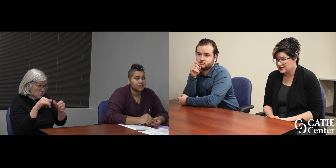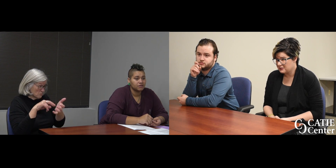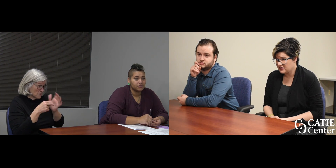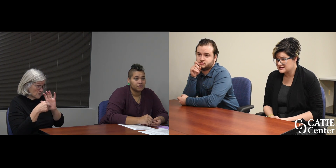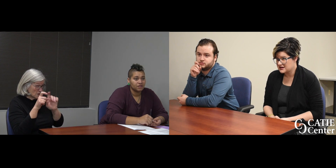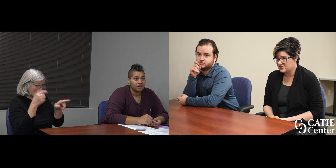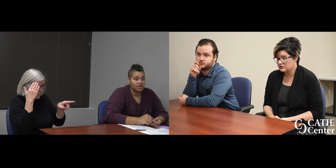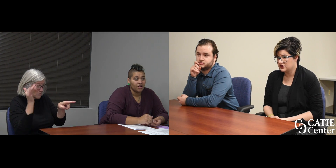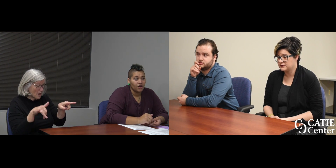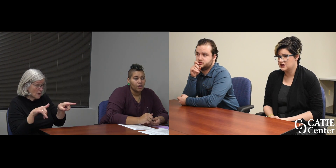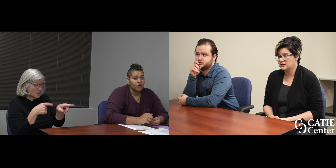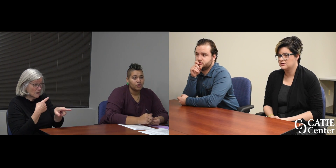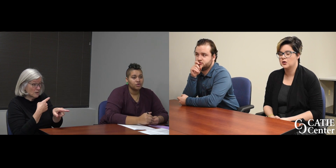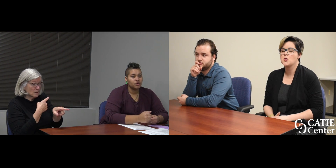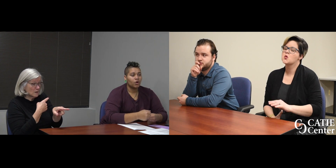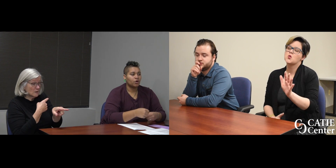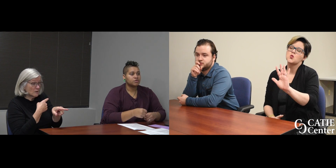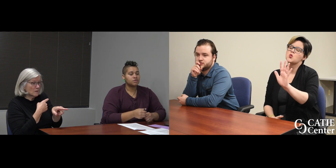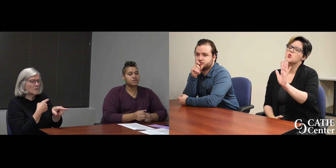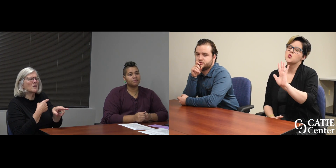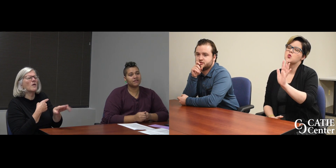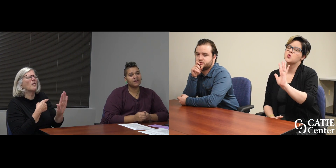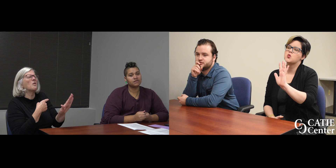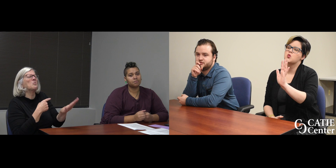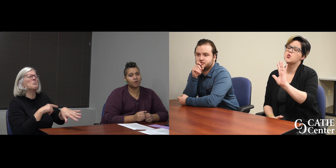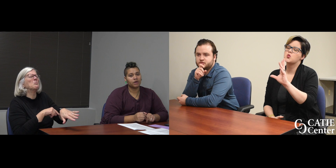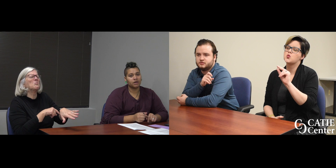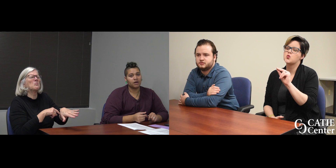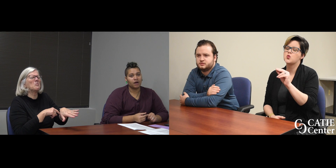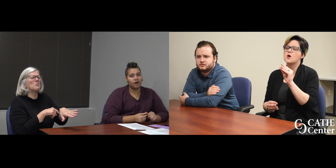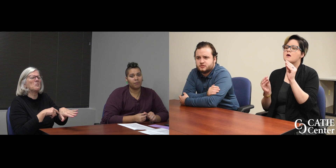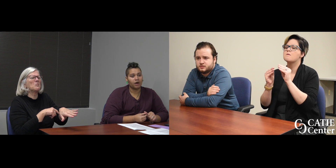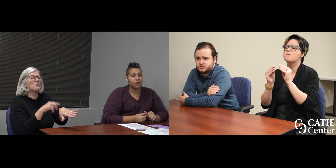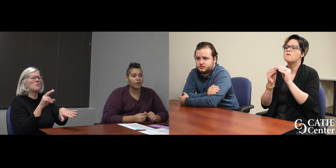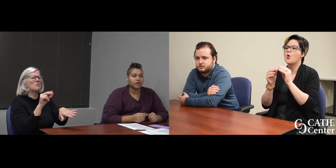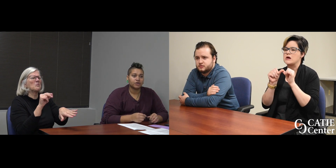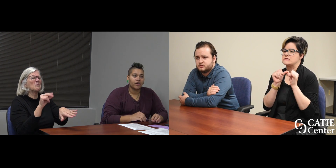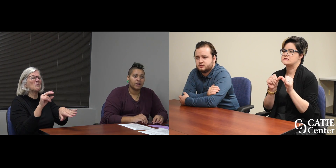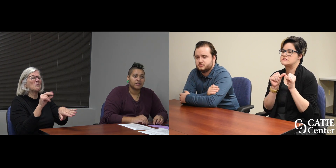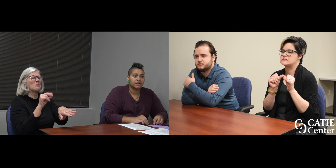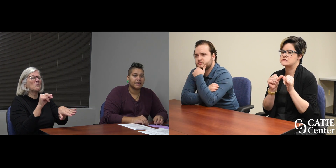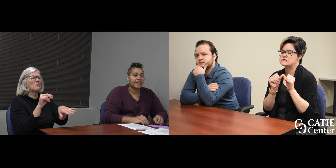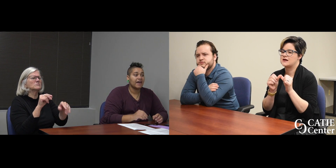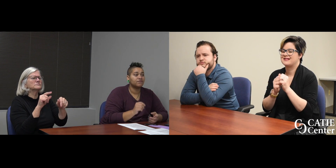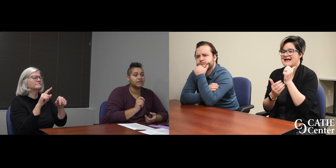Is that what you're talking about? Is that- No, so something's that's more ongoing or chronic.